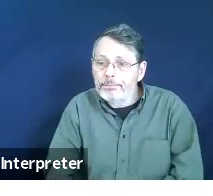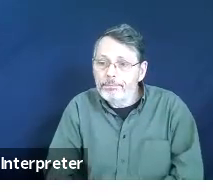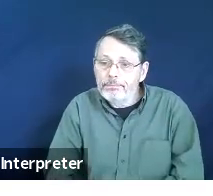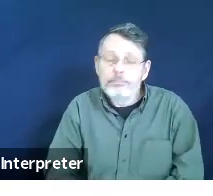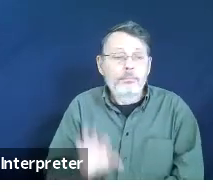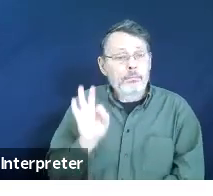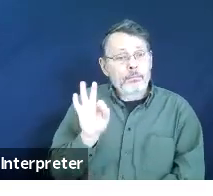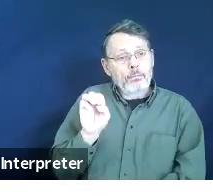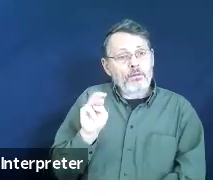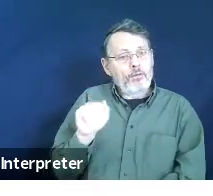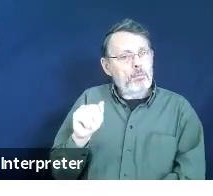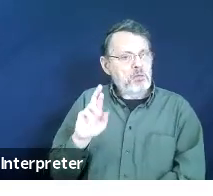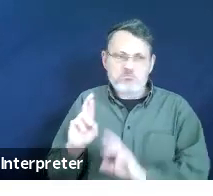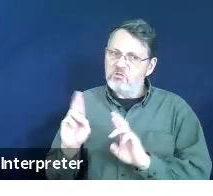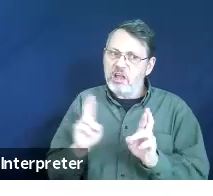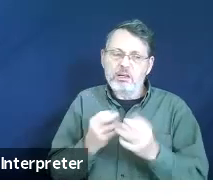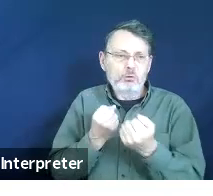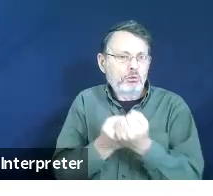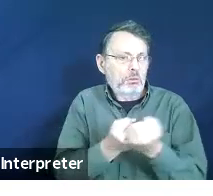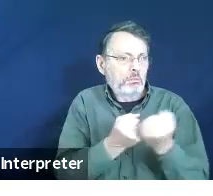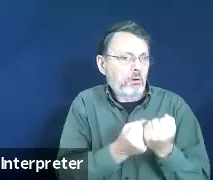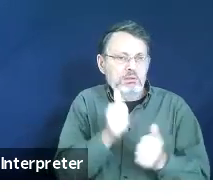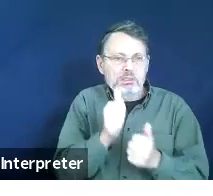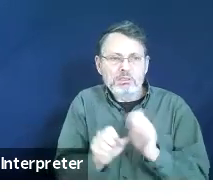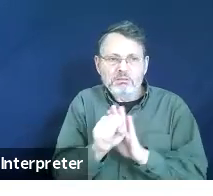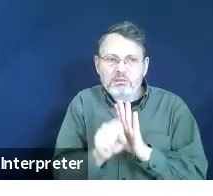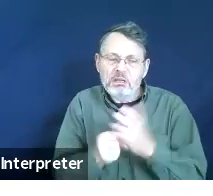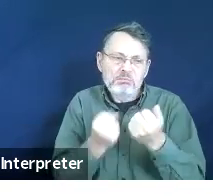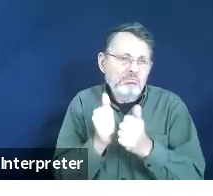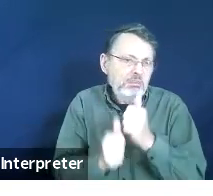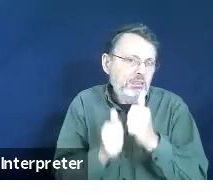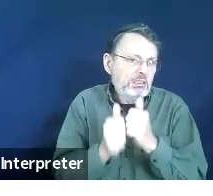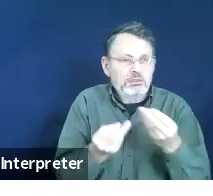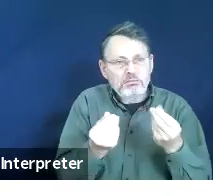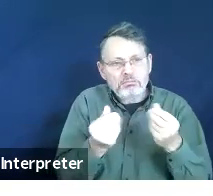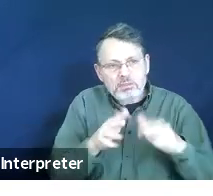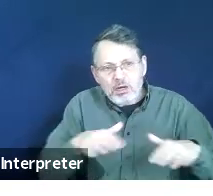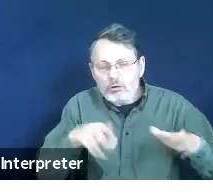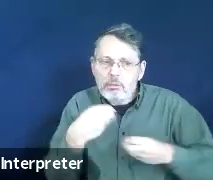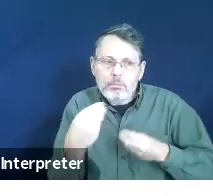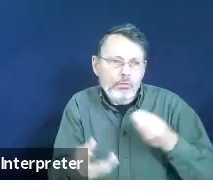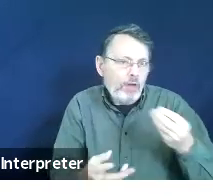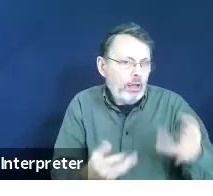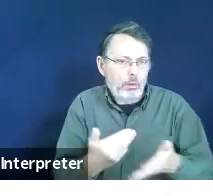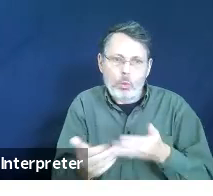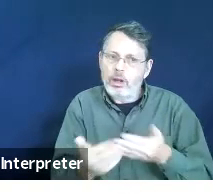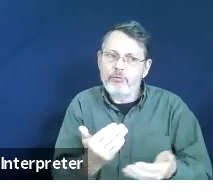stand ready to support each state and territory and providing what they need at that level.